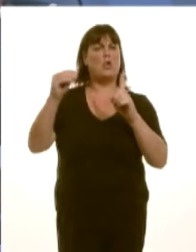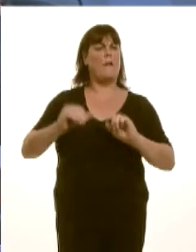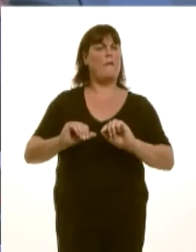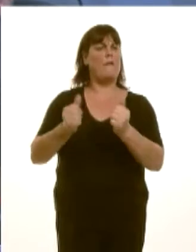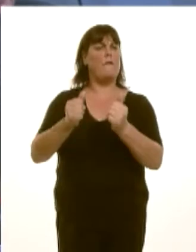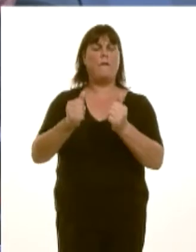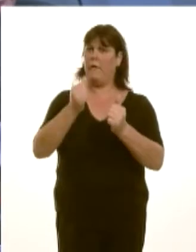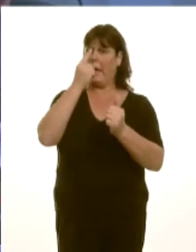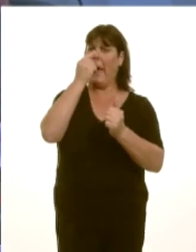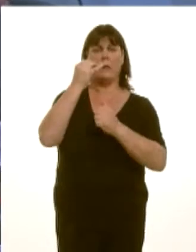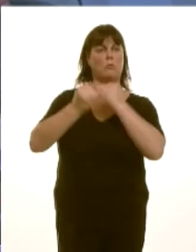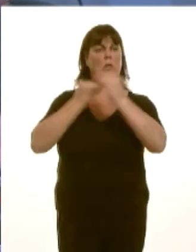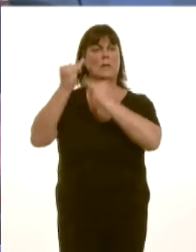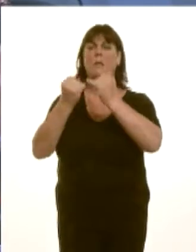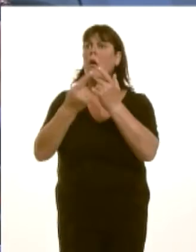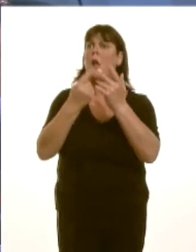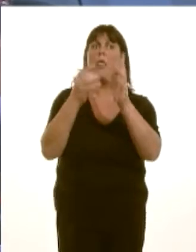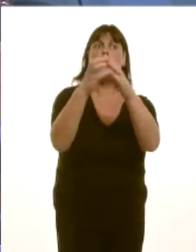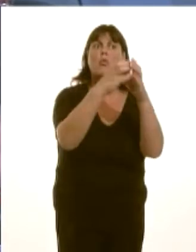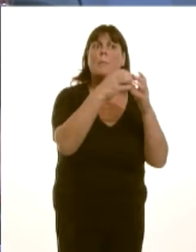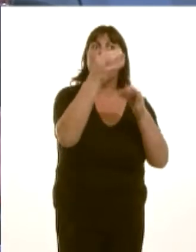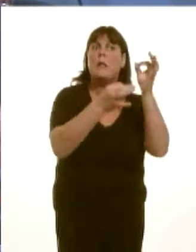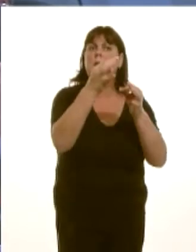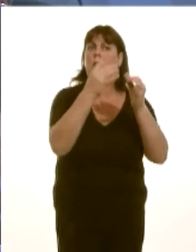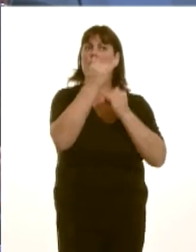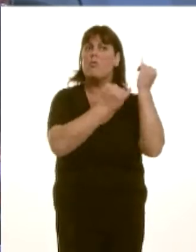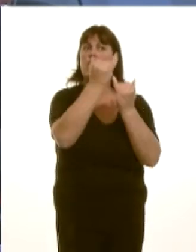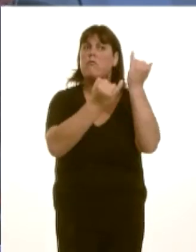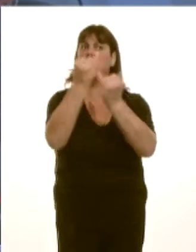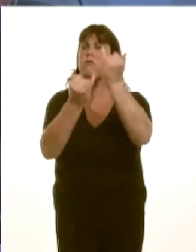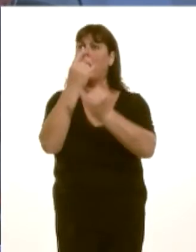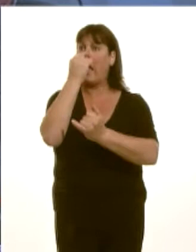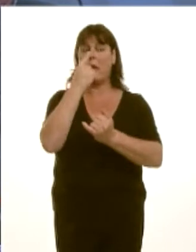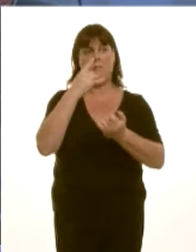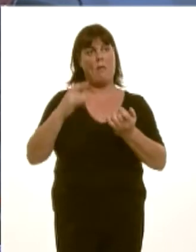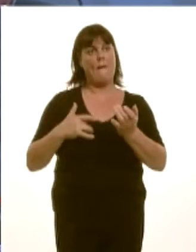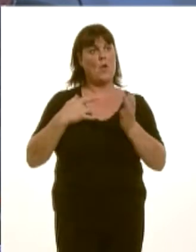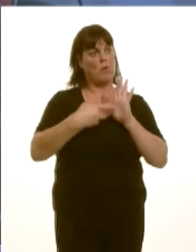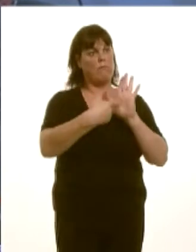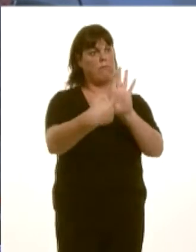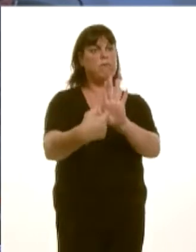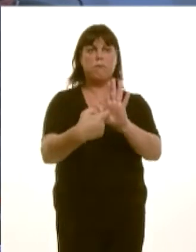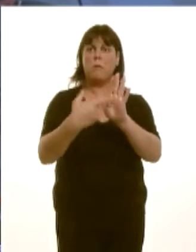or any of the other parties in this institution, has criticised and offered the view that it saw fit for the Welsh NHS.